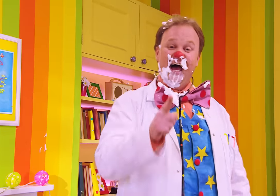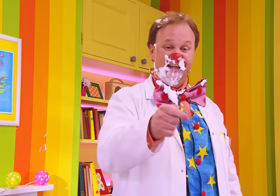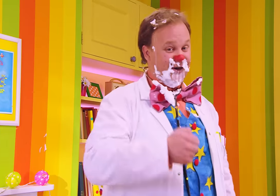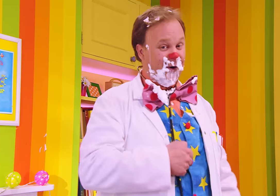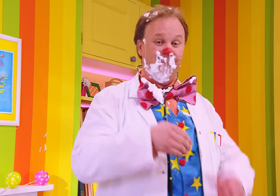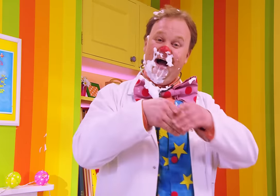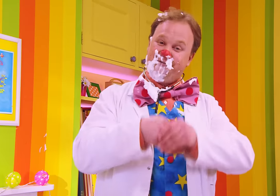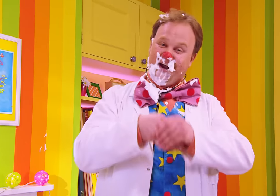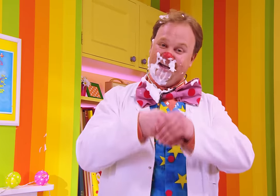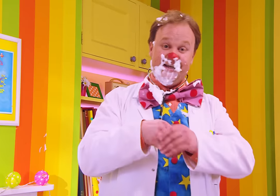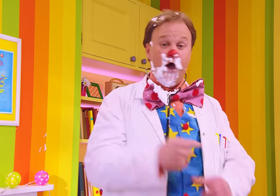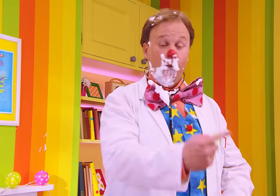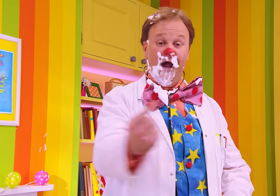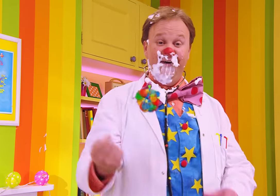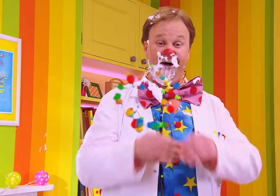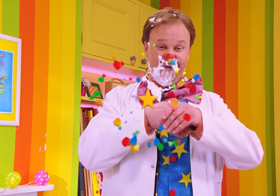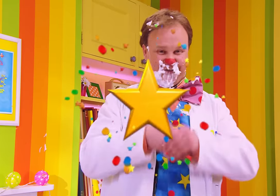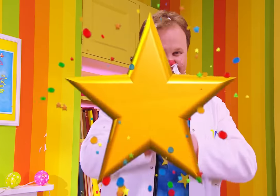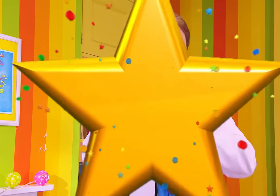and you're my friend we're all friends